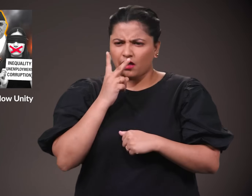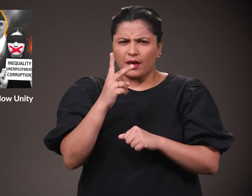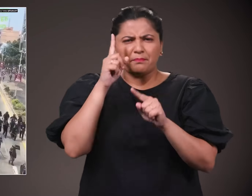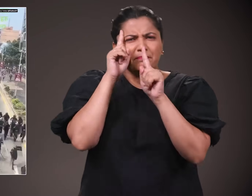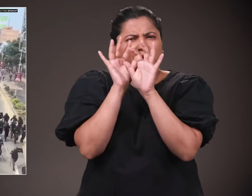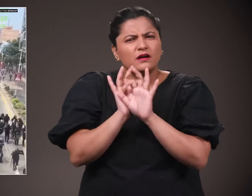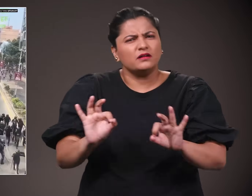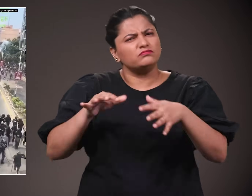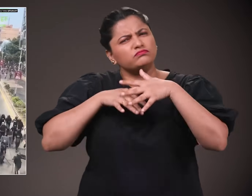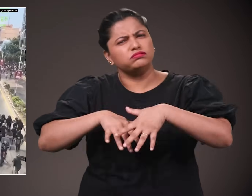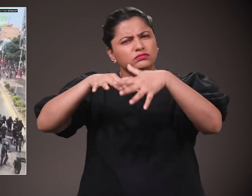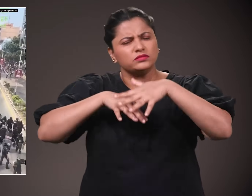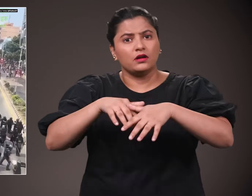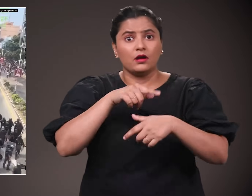At first, the protest was peaceful.